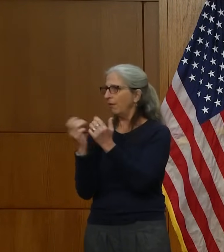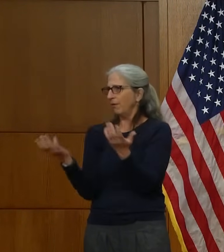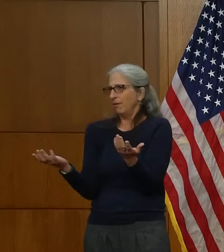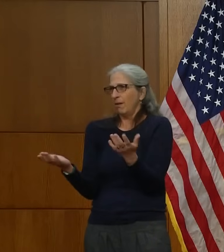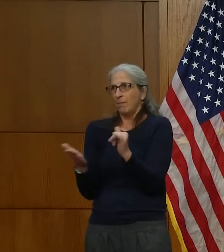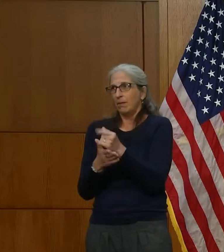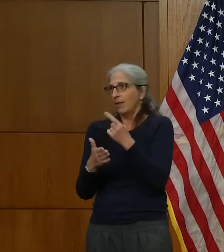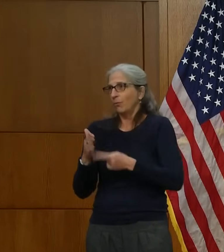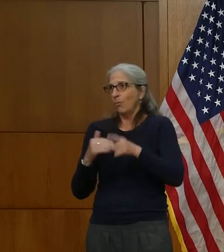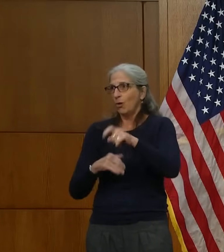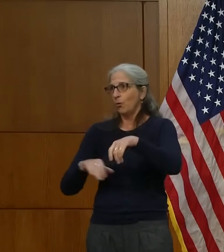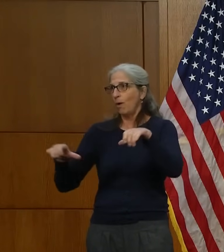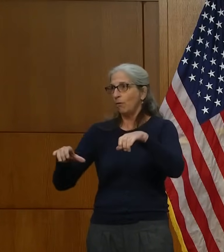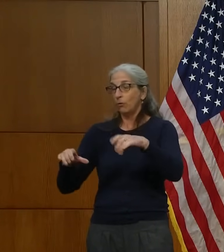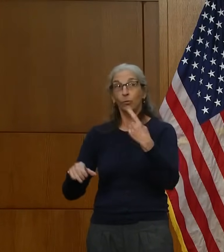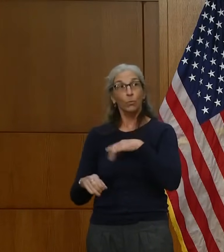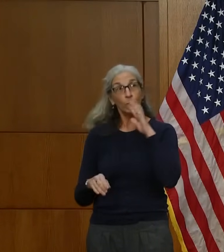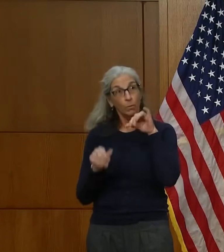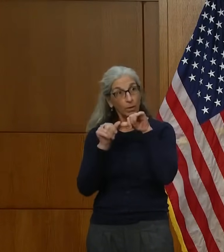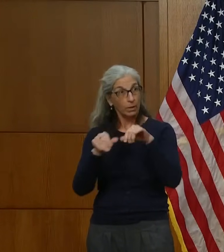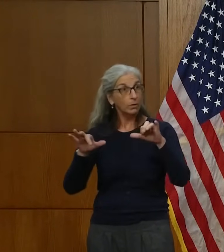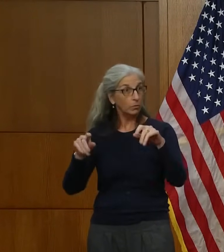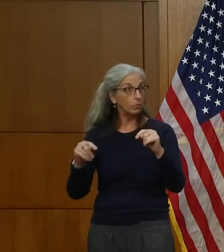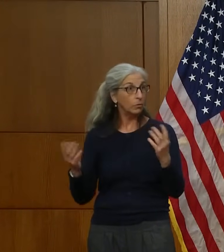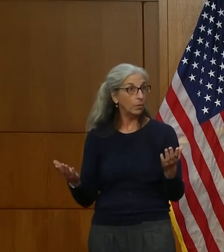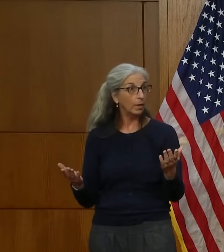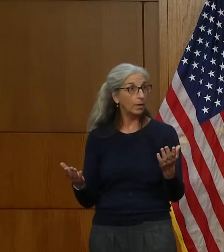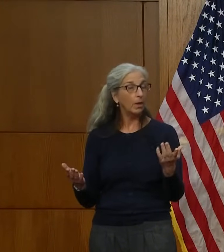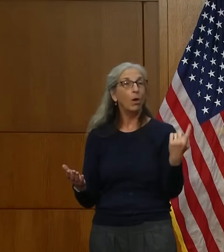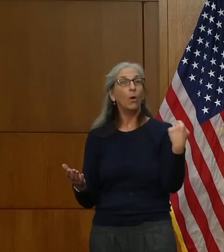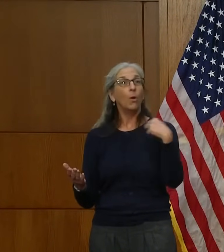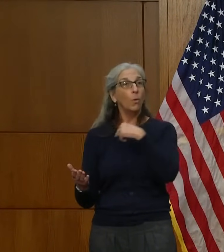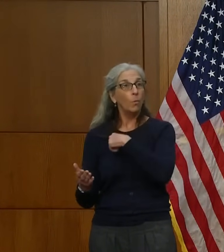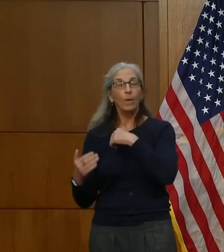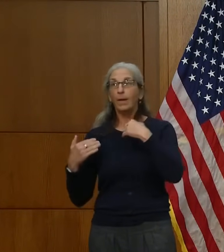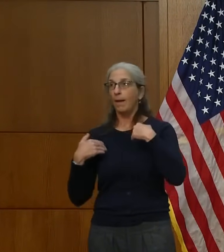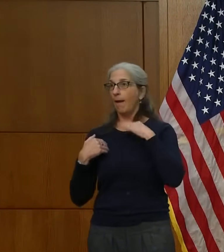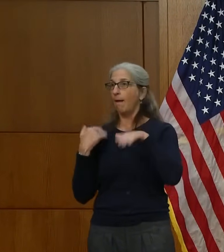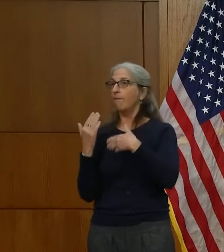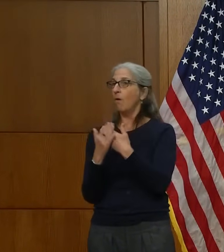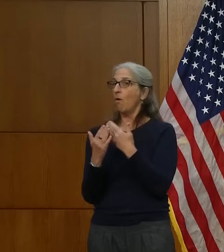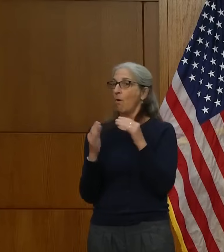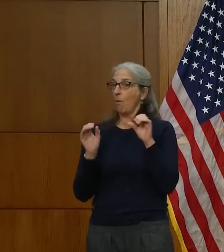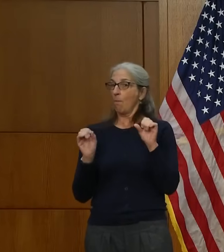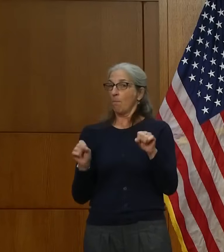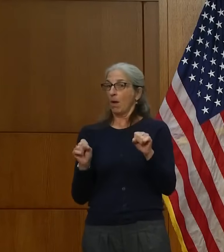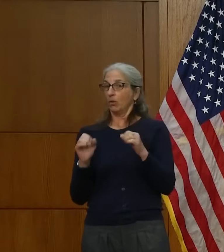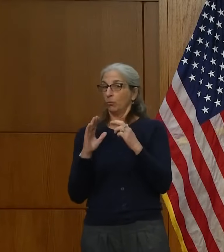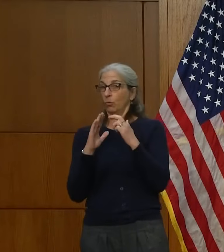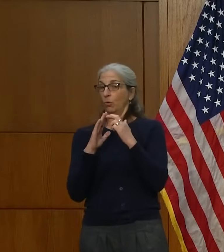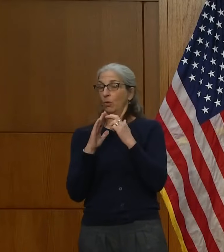WASHING OUR HANDS, KEEPING OUR DISTANCE AND NOT GATHERED IN LARGE GROUPS AND THAT'S WHAT